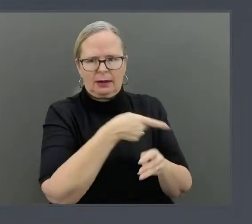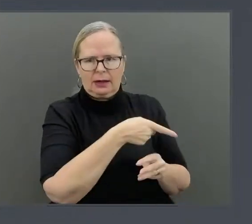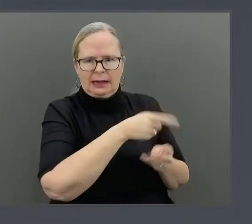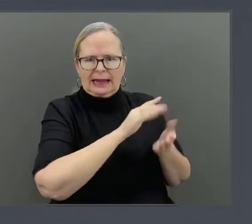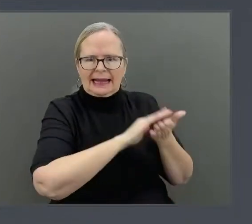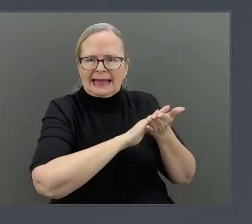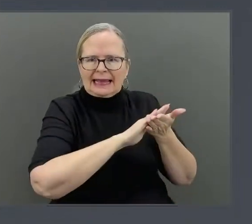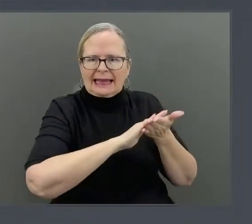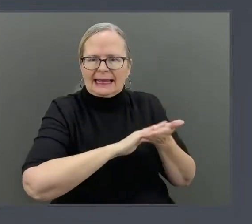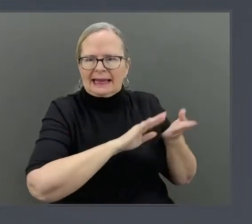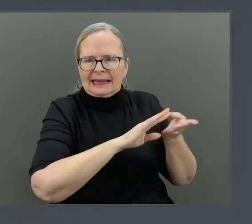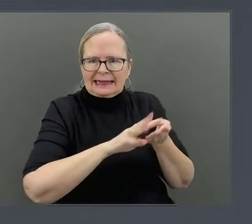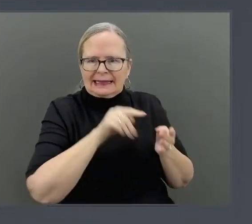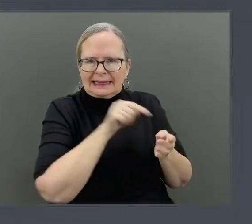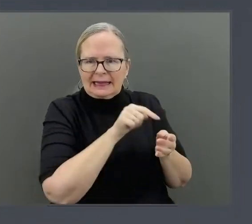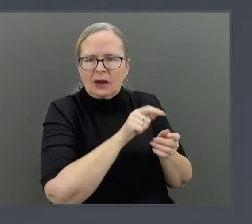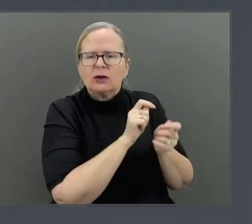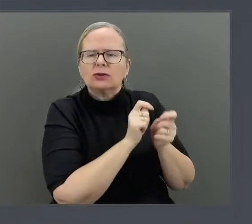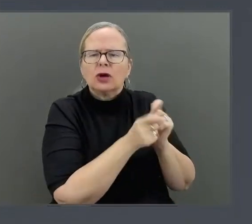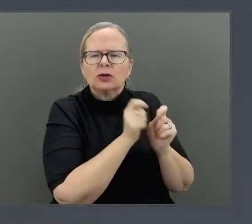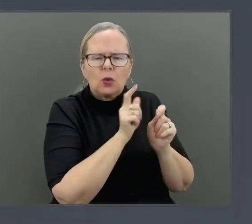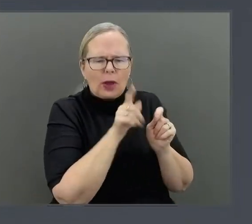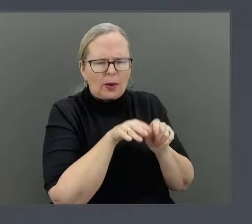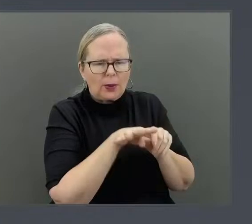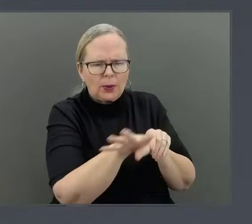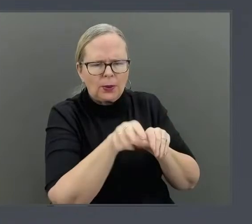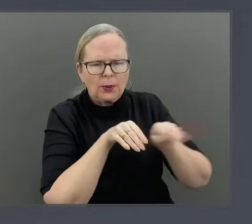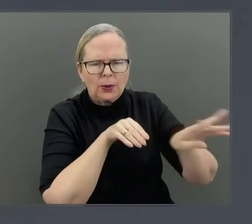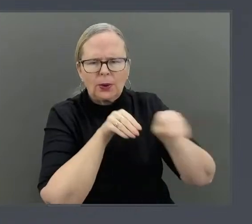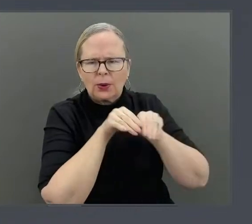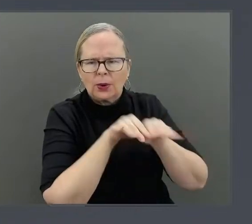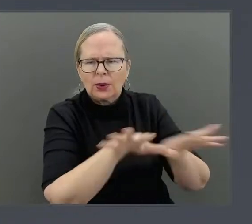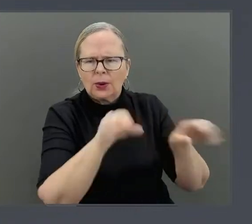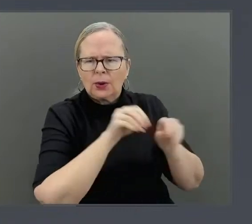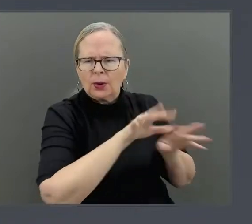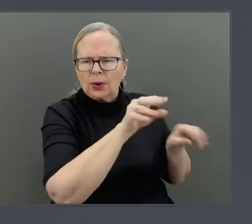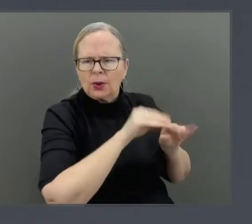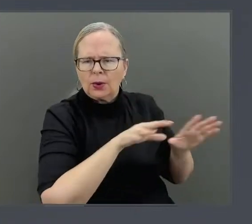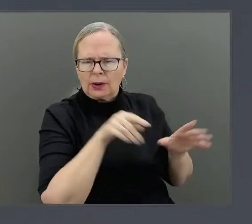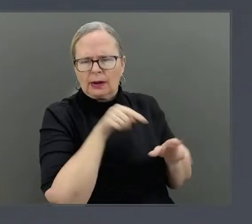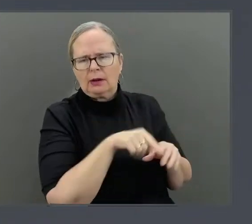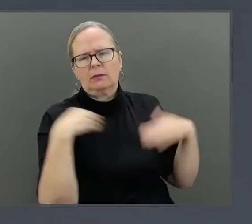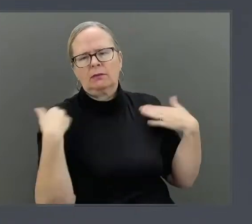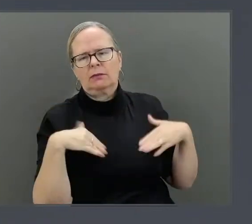allowed us to continue surveying calgarians the folks at sutina Nation erre Strathmore and